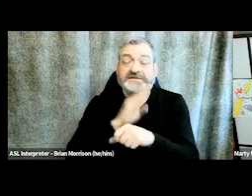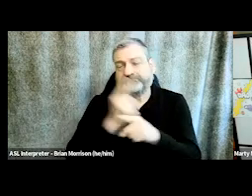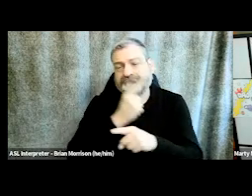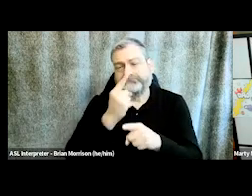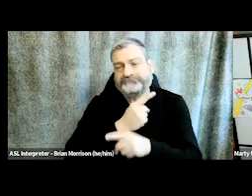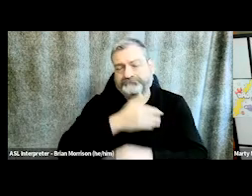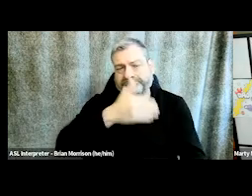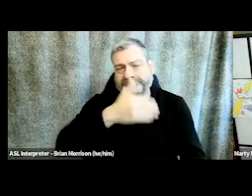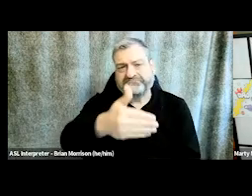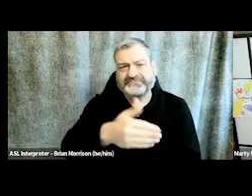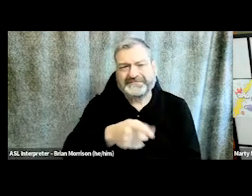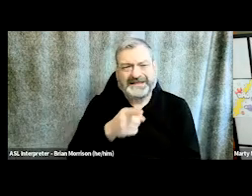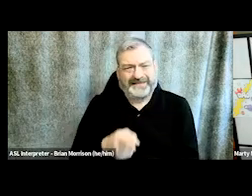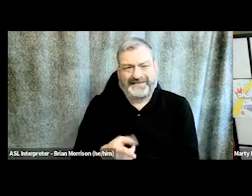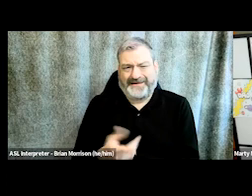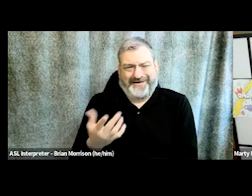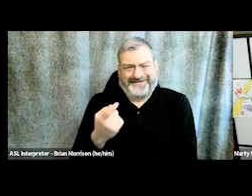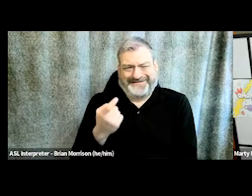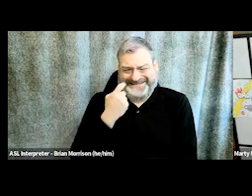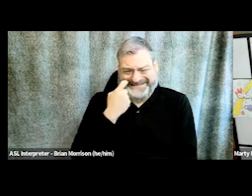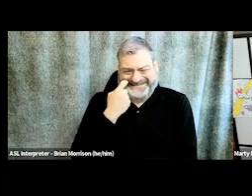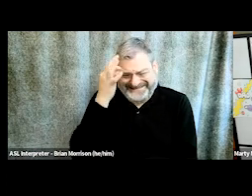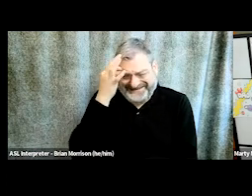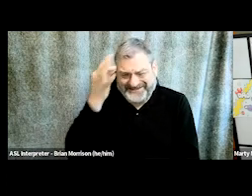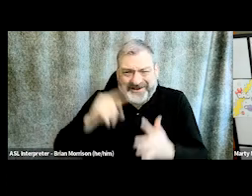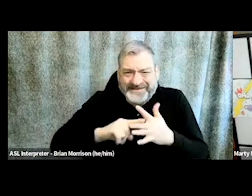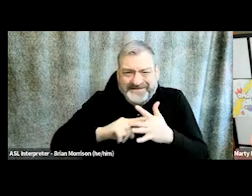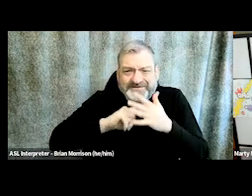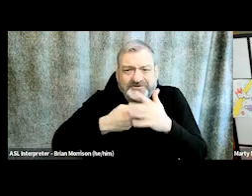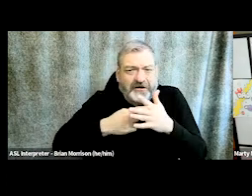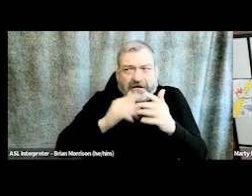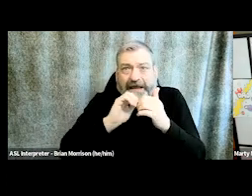getting started when it comes to digital accessibility. How do I get started?